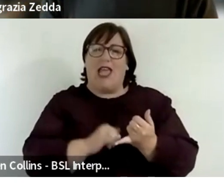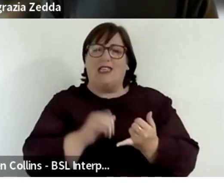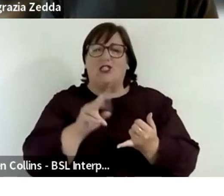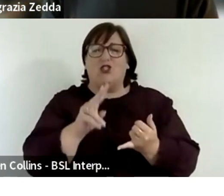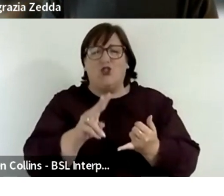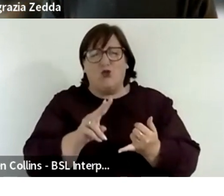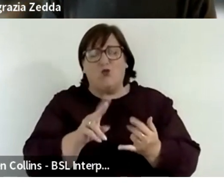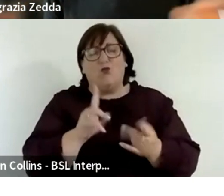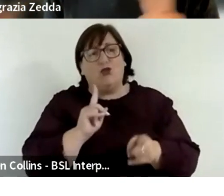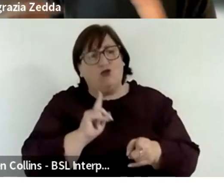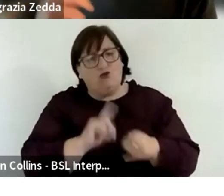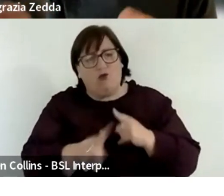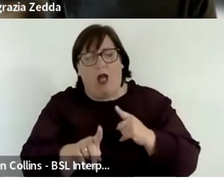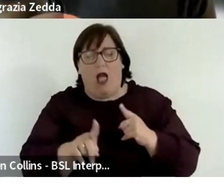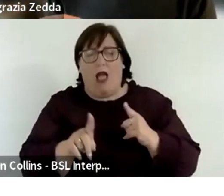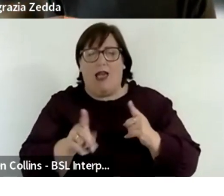We don't score people against each other.